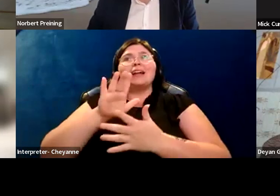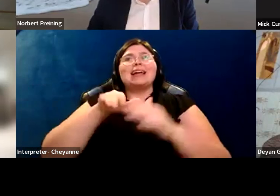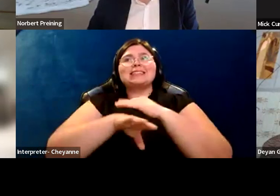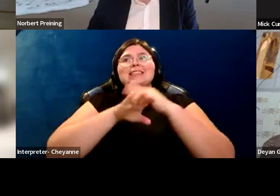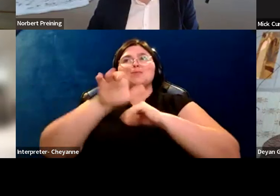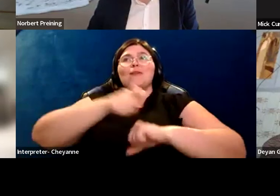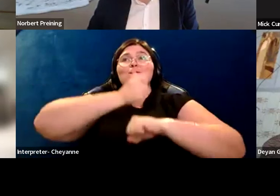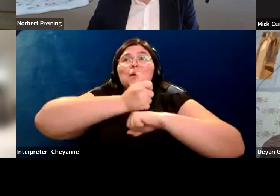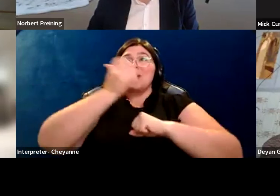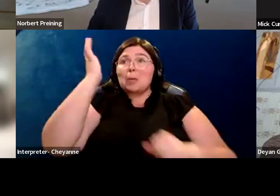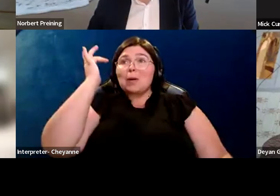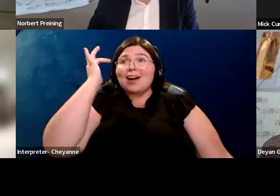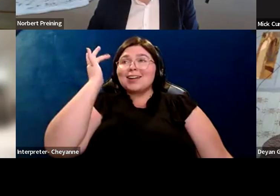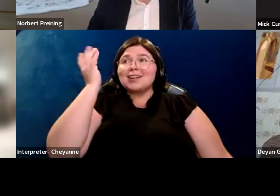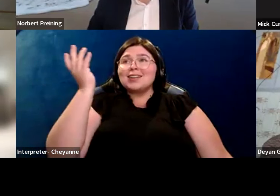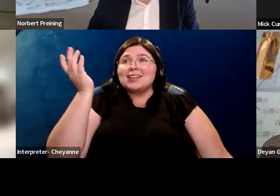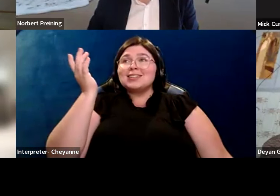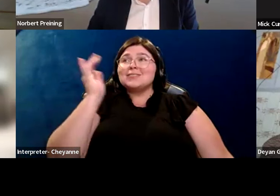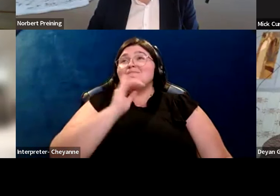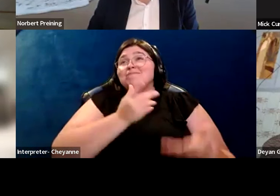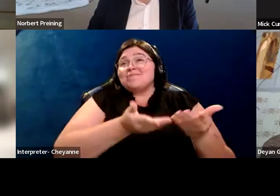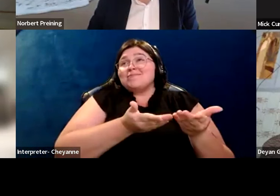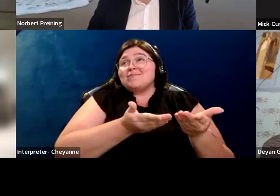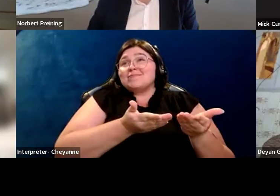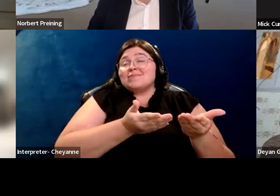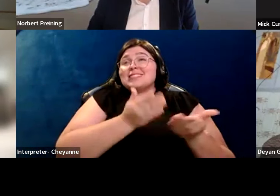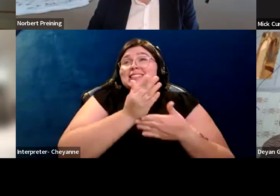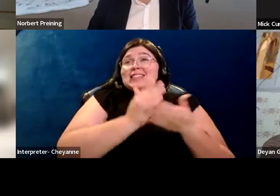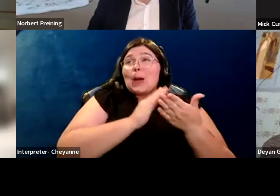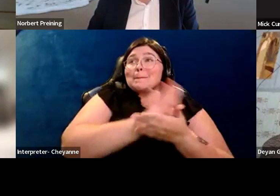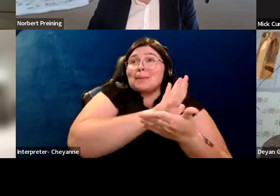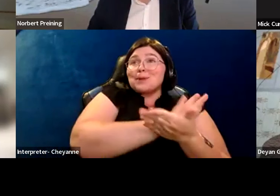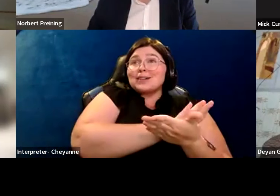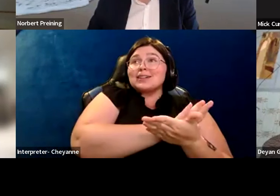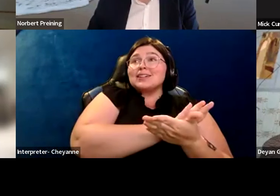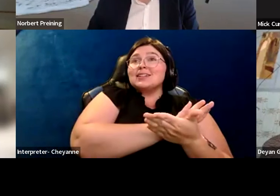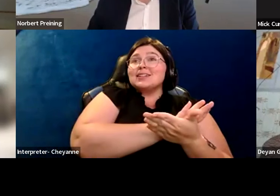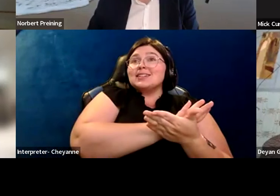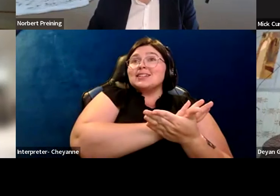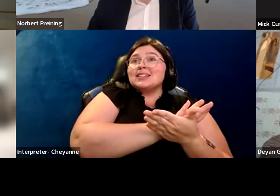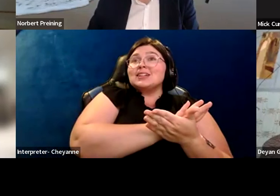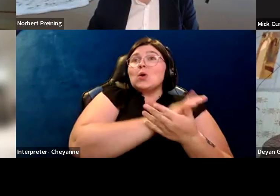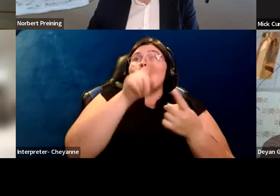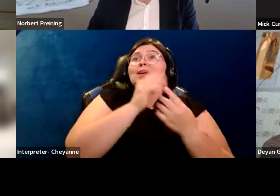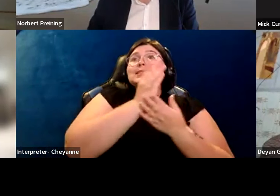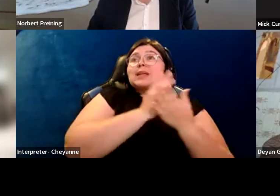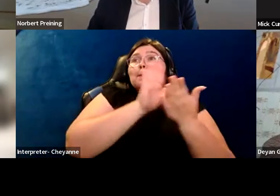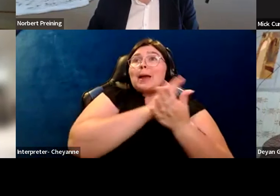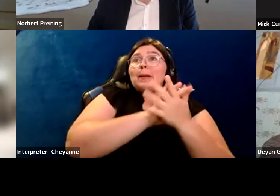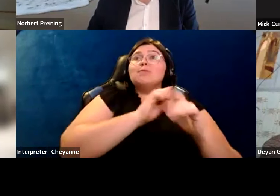Because the reality these days is that some papers-- when some papers appear in conferences,